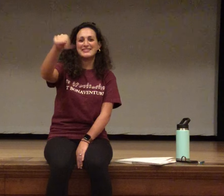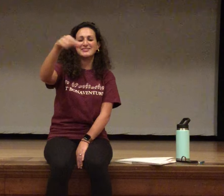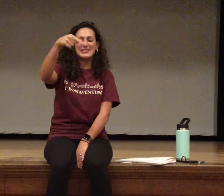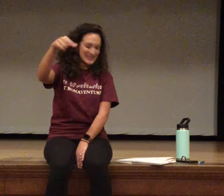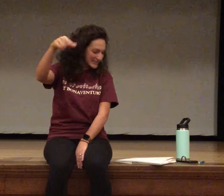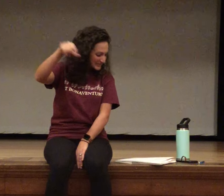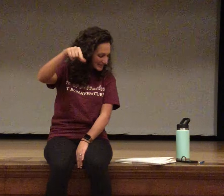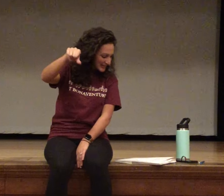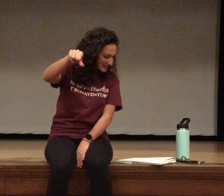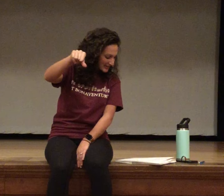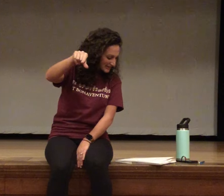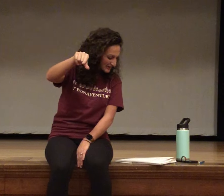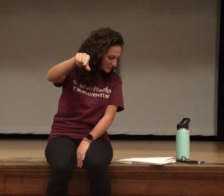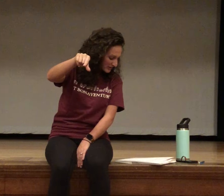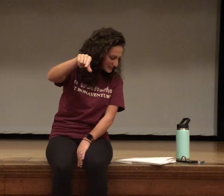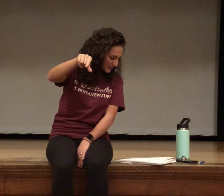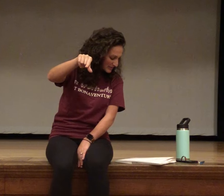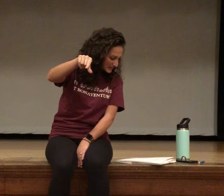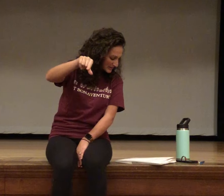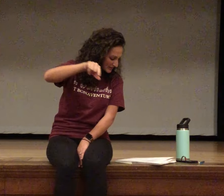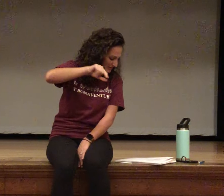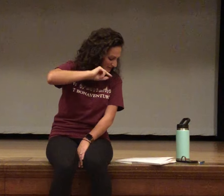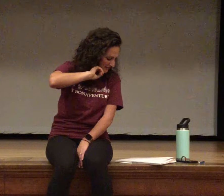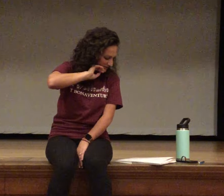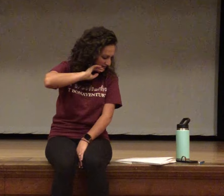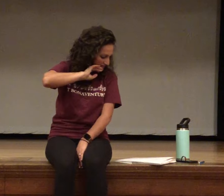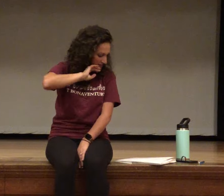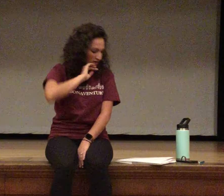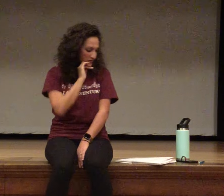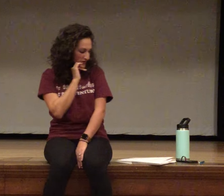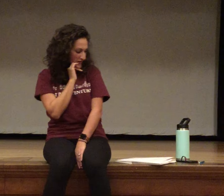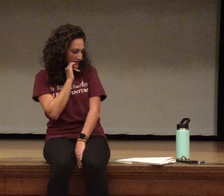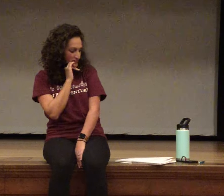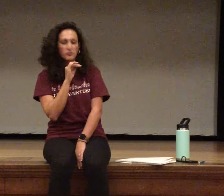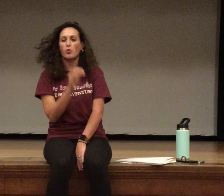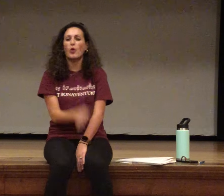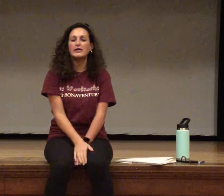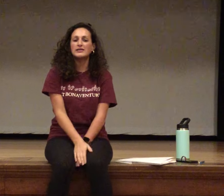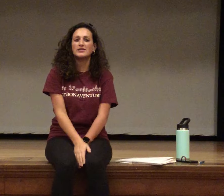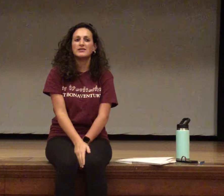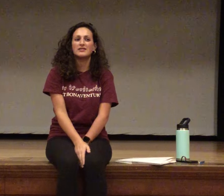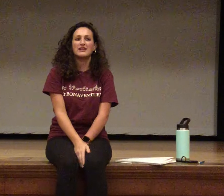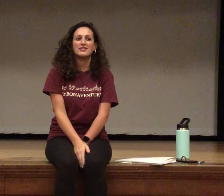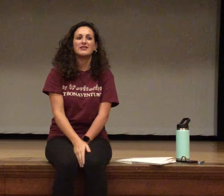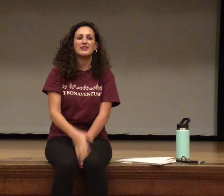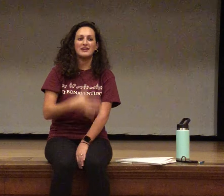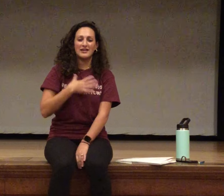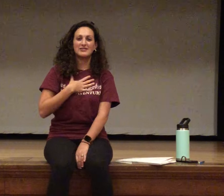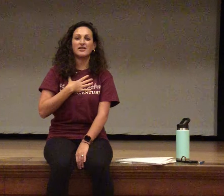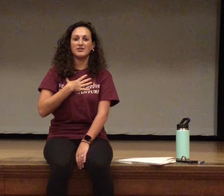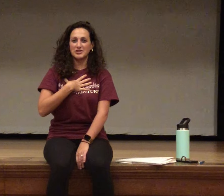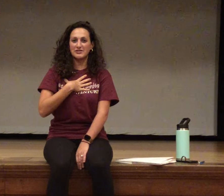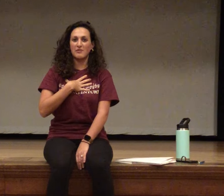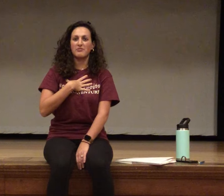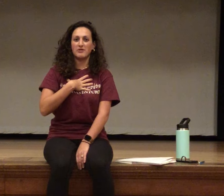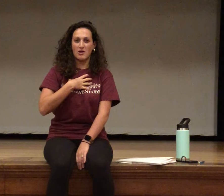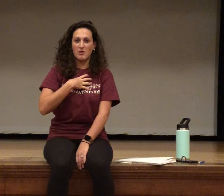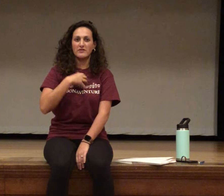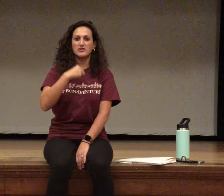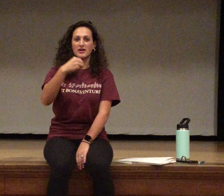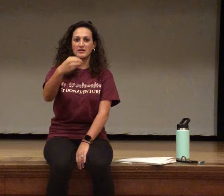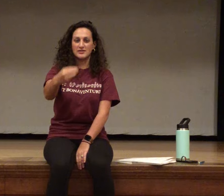green um what else am I missing oh so then white is gonna just yep come off the chest